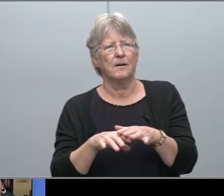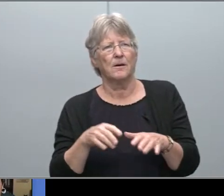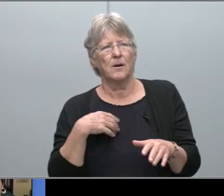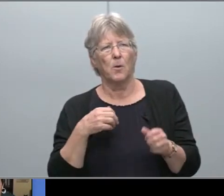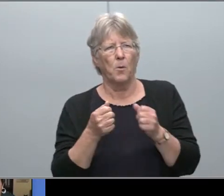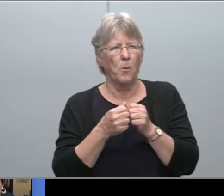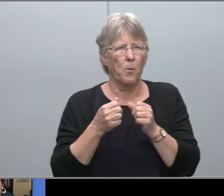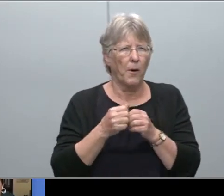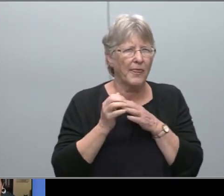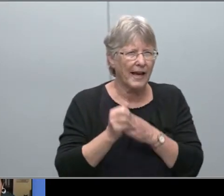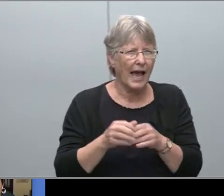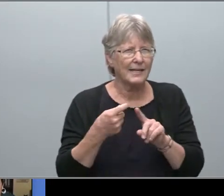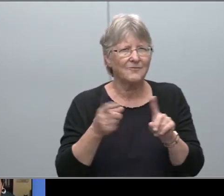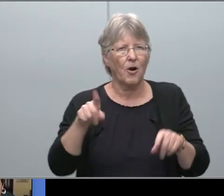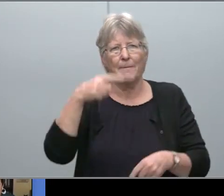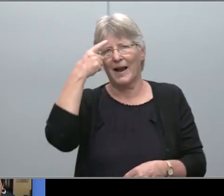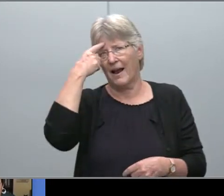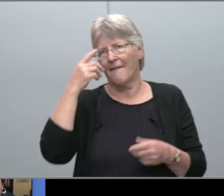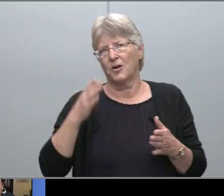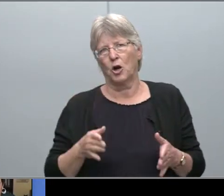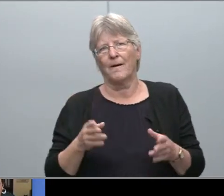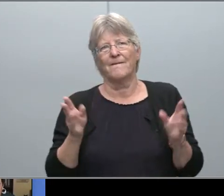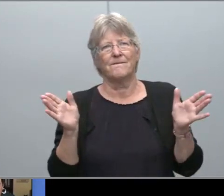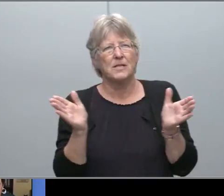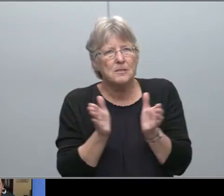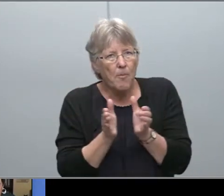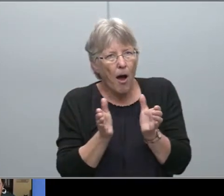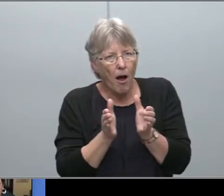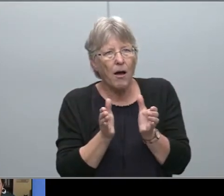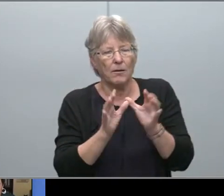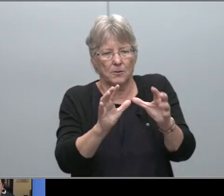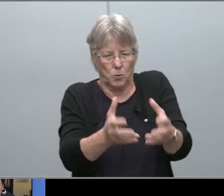of our students with disabilities, it's not the same as the TK through second waiver.